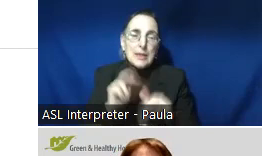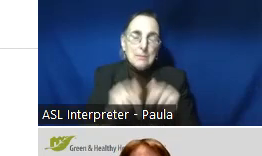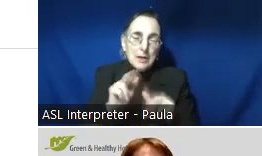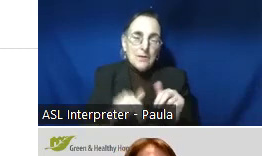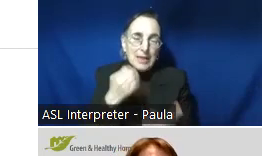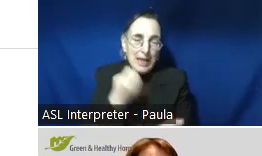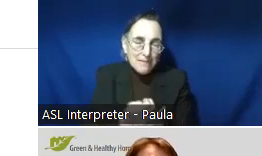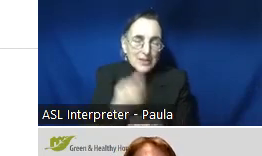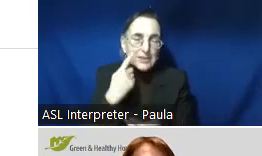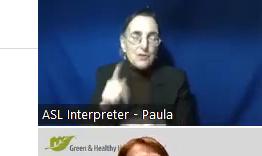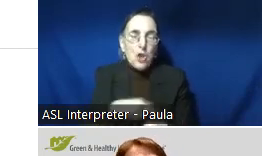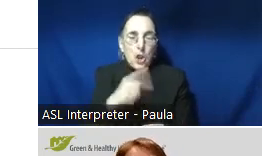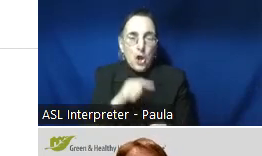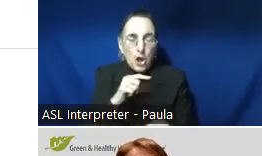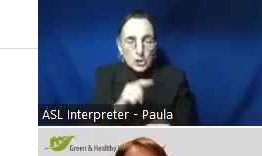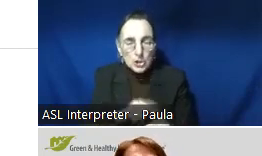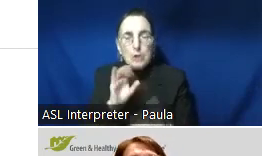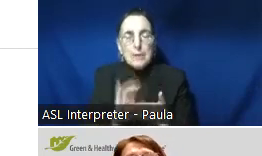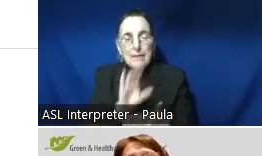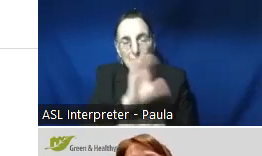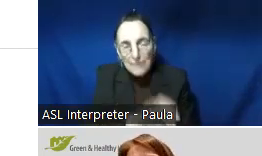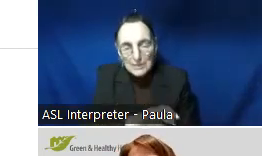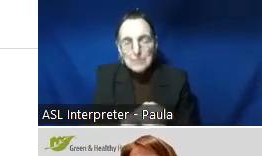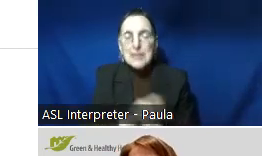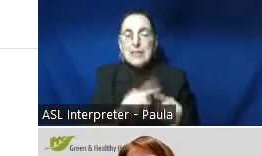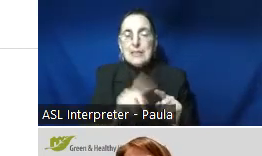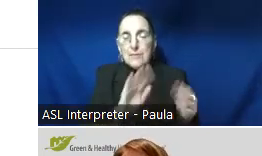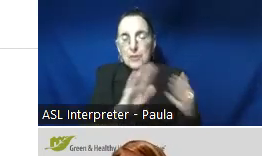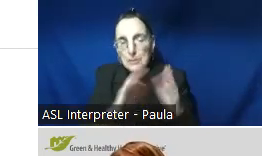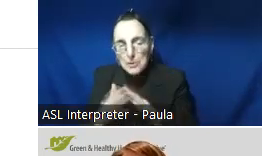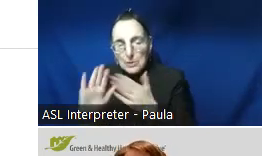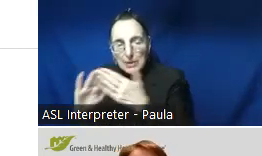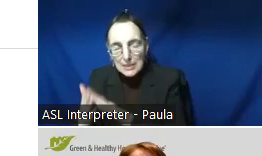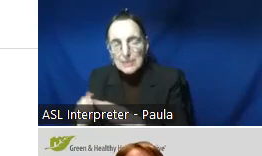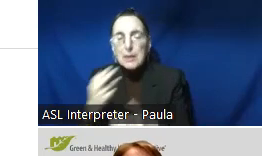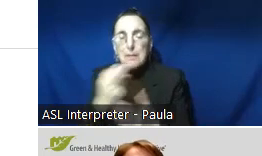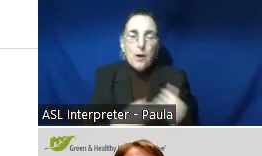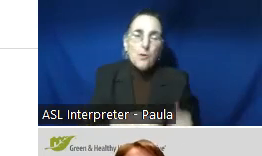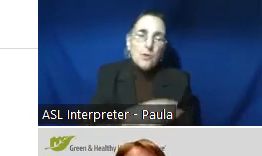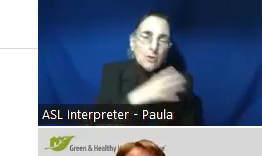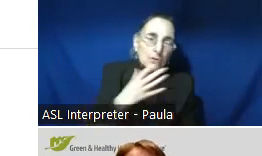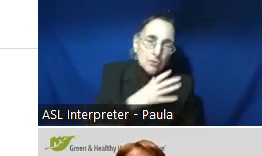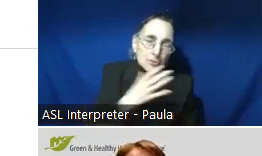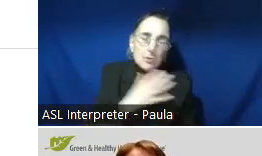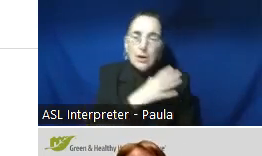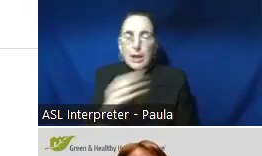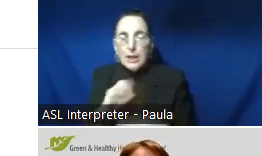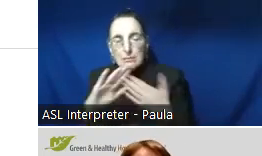looking at different communities and housing stock both rural, and more urban settings.